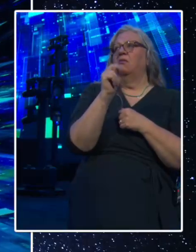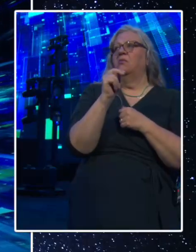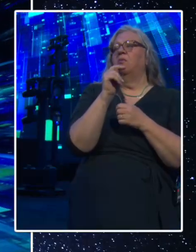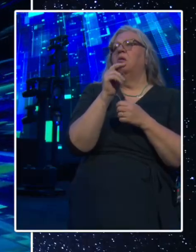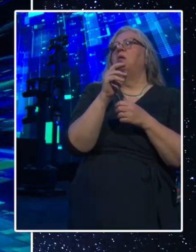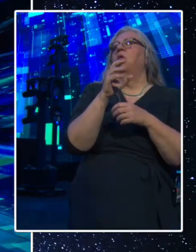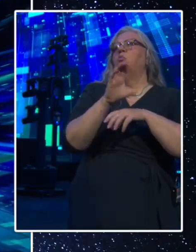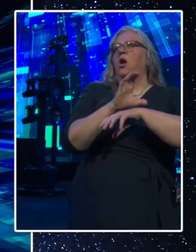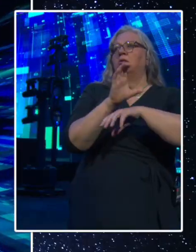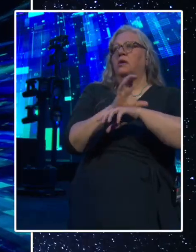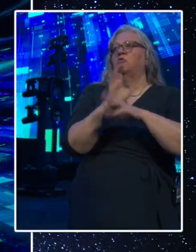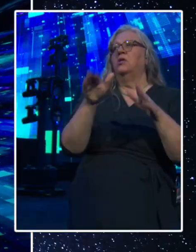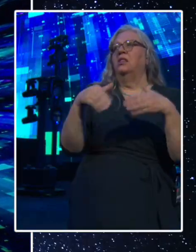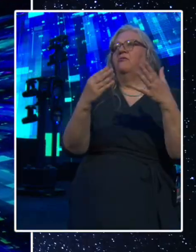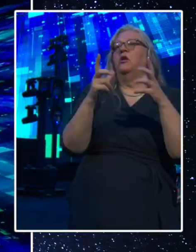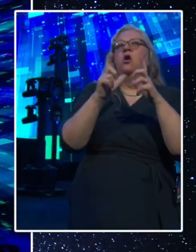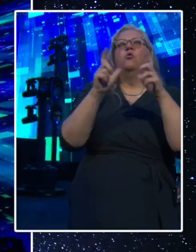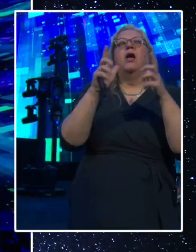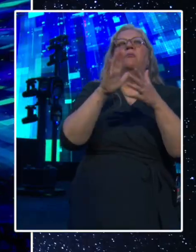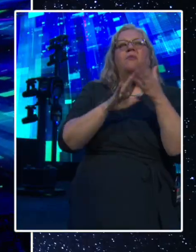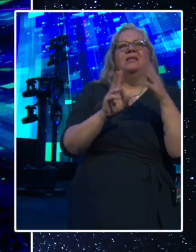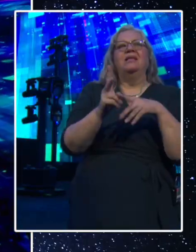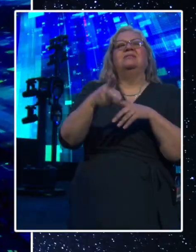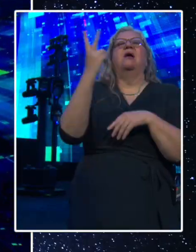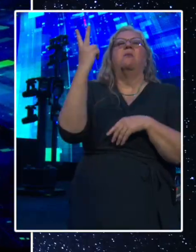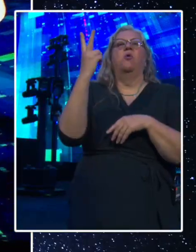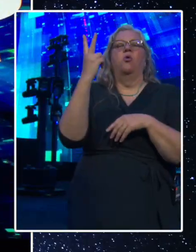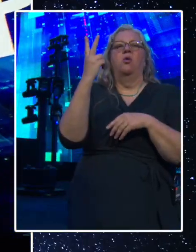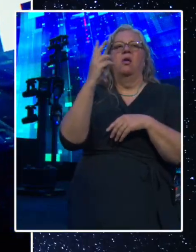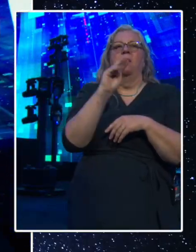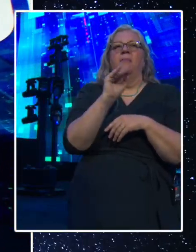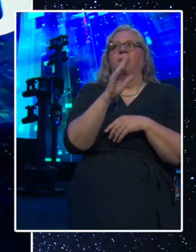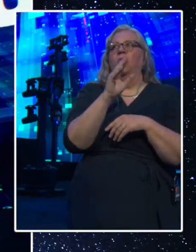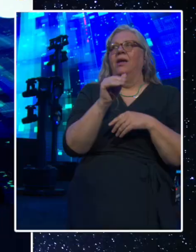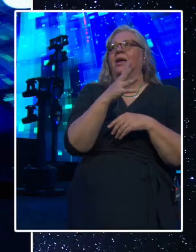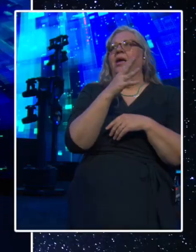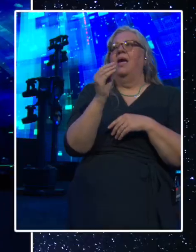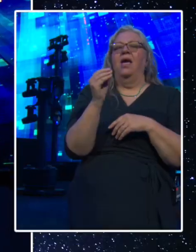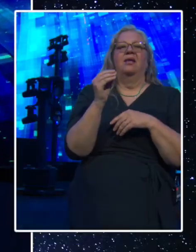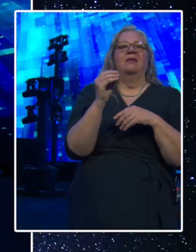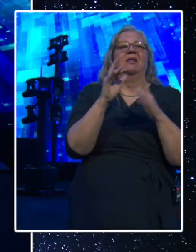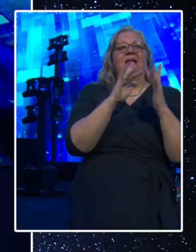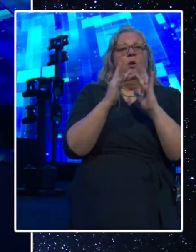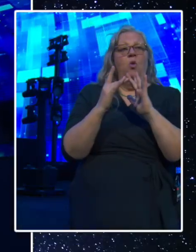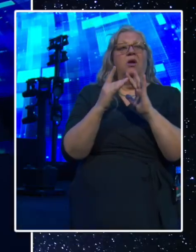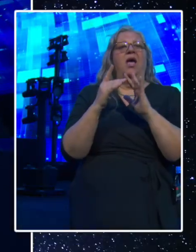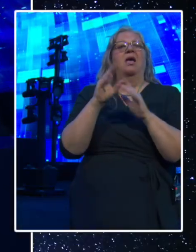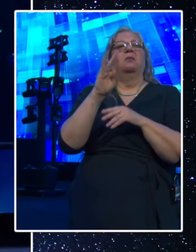delivering greater performance with double the memory and double the networking bandwidth.